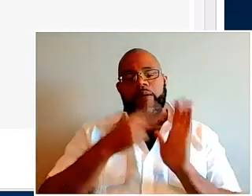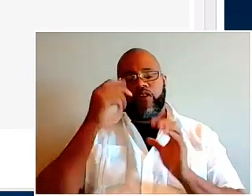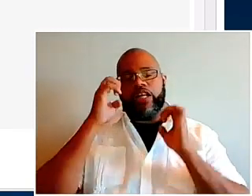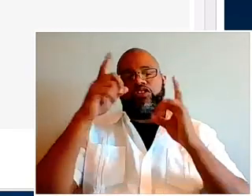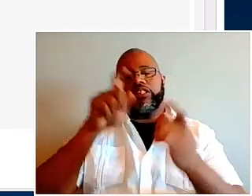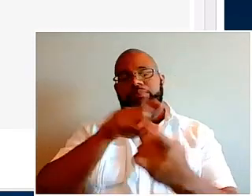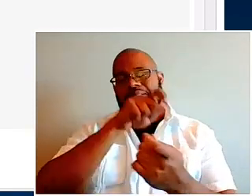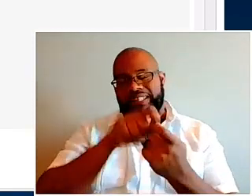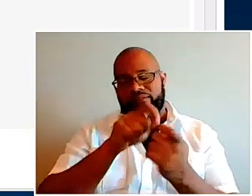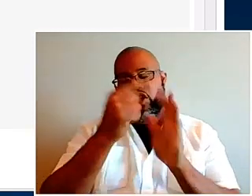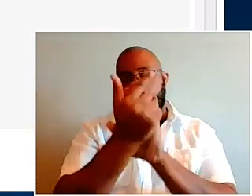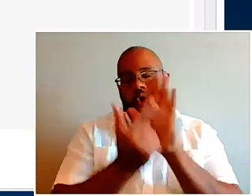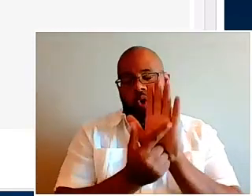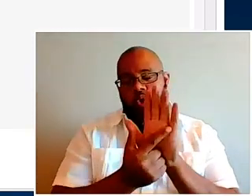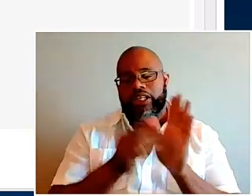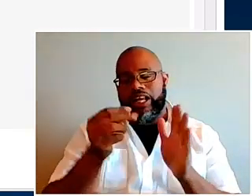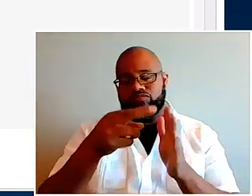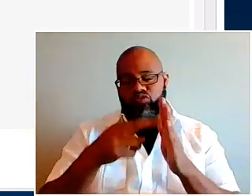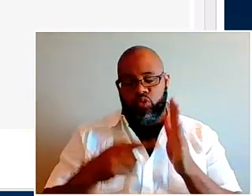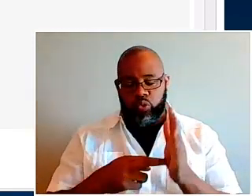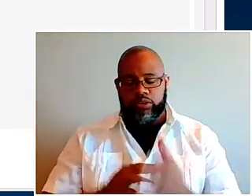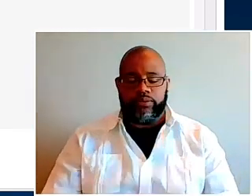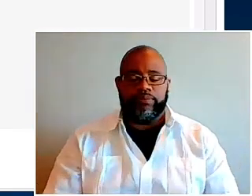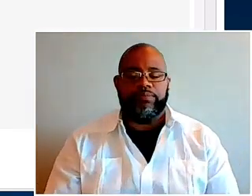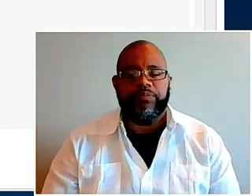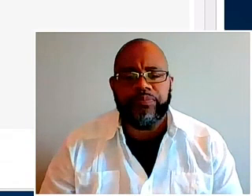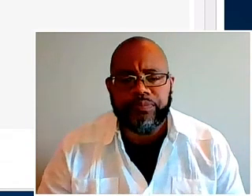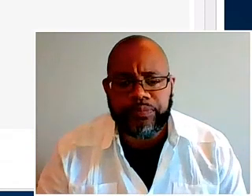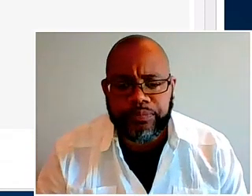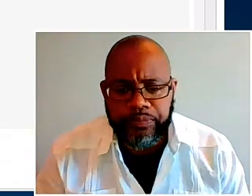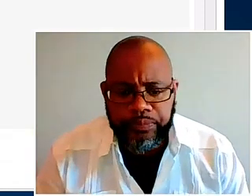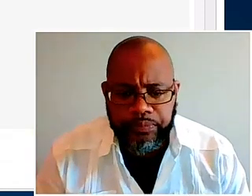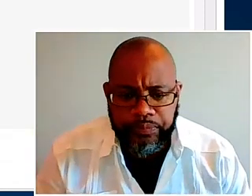laws and regulations. So you can see what was done there.